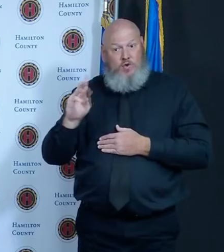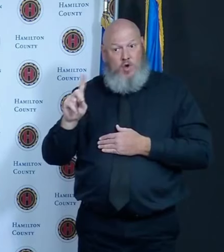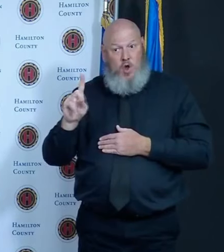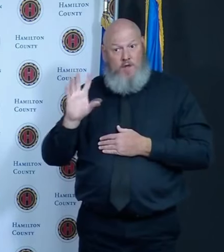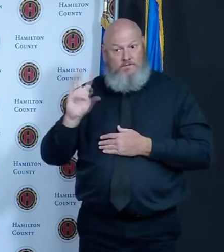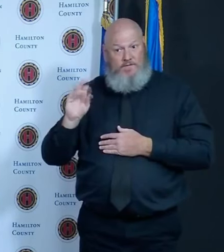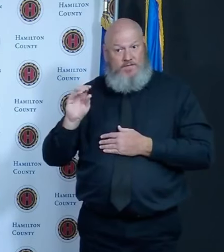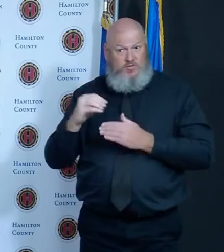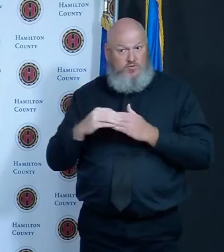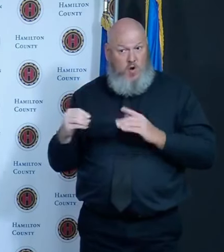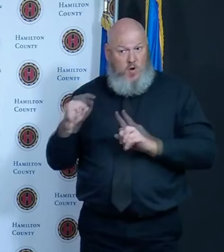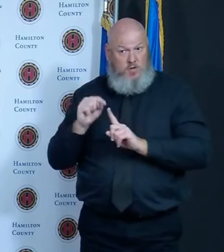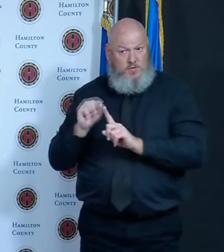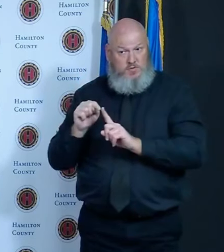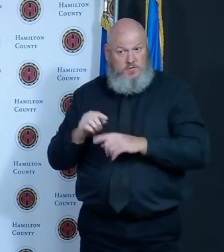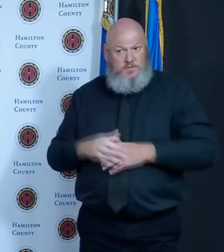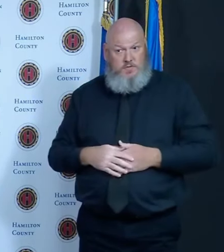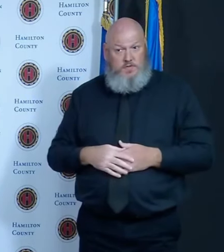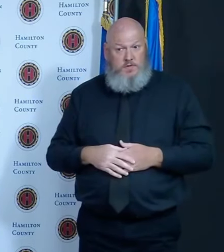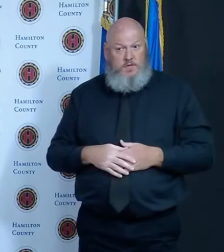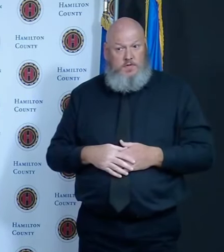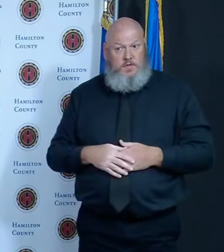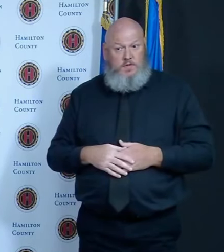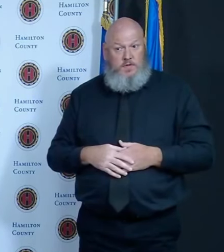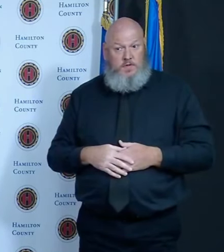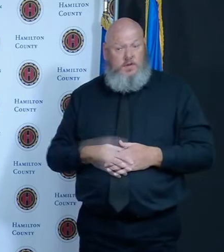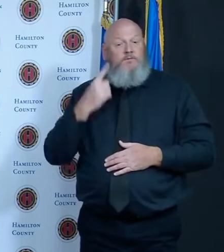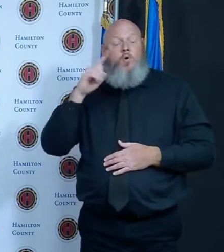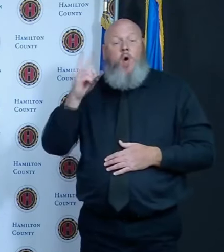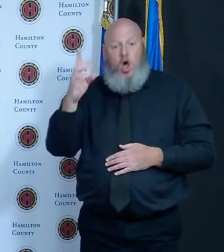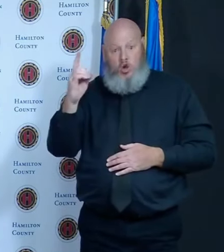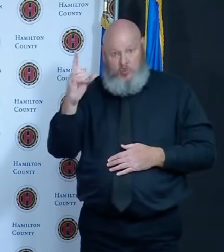somewhere else and you would get that gift card as well well it was a super